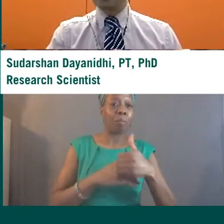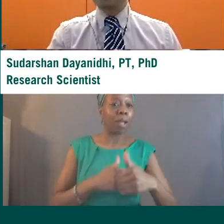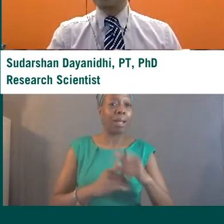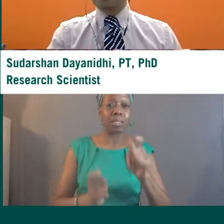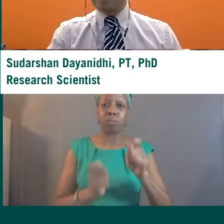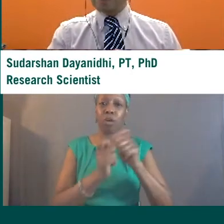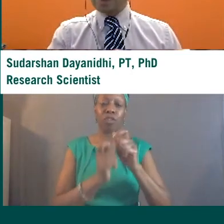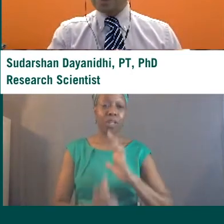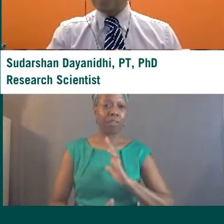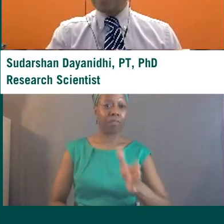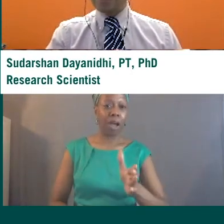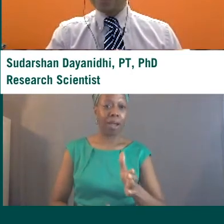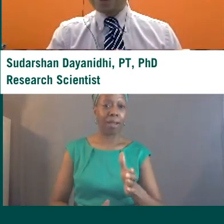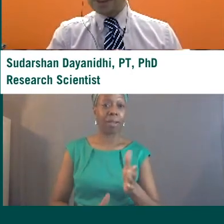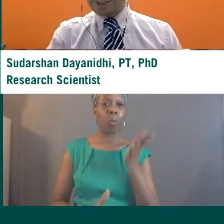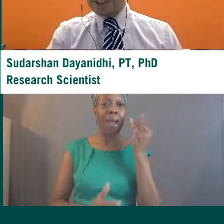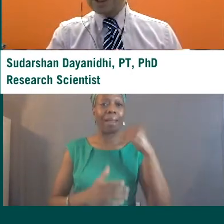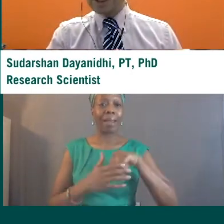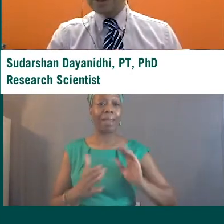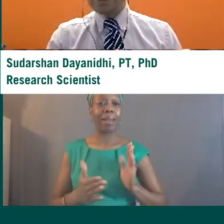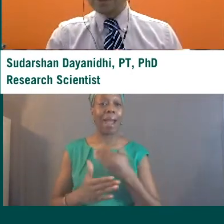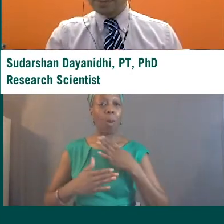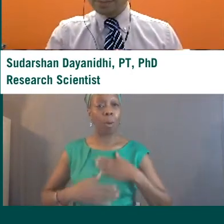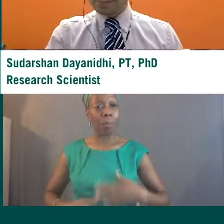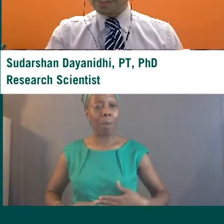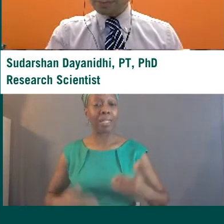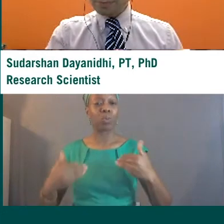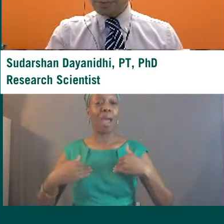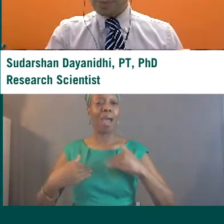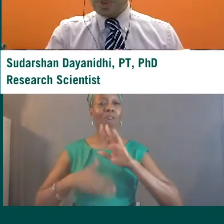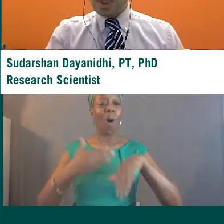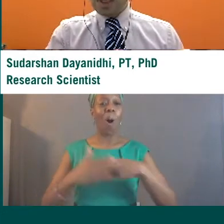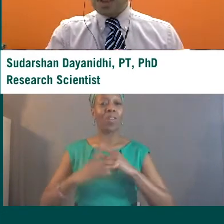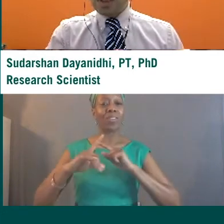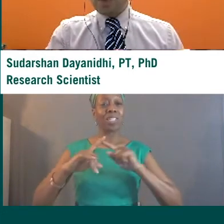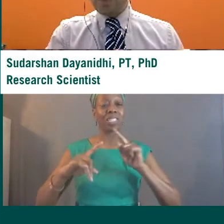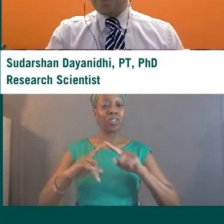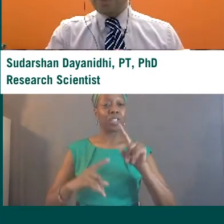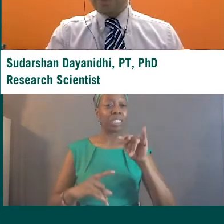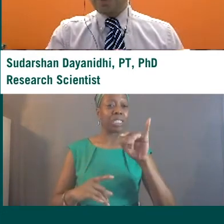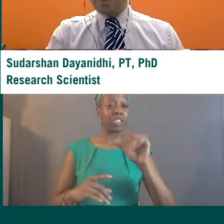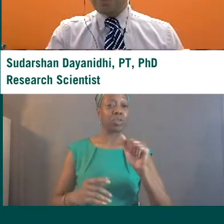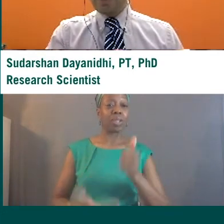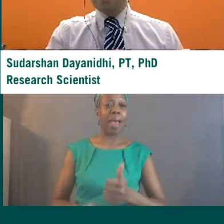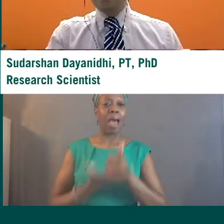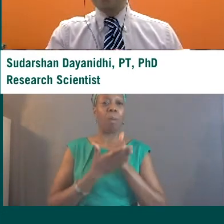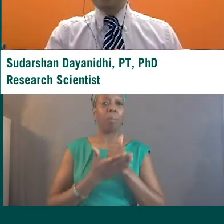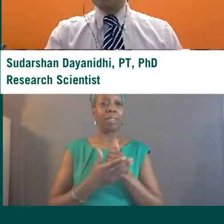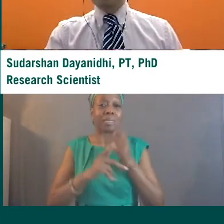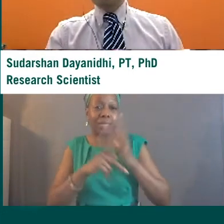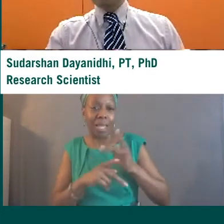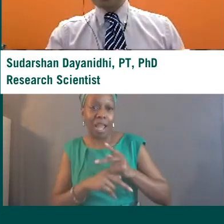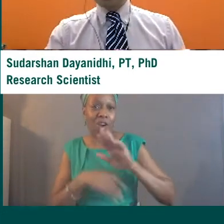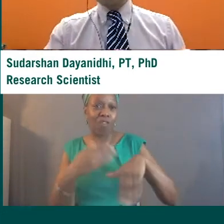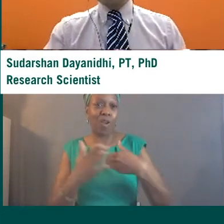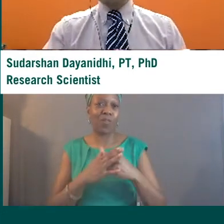combined with other factors such as . Now, when we talk about muscle growth in general,